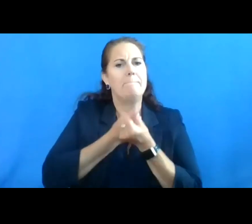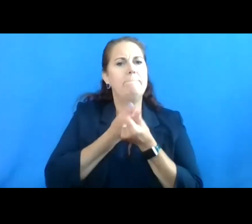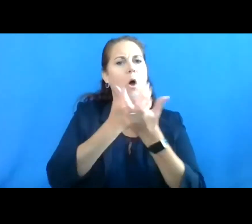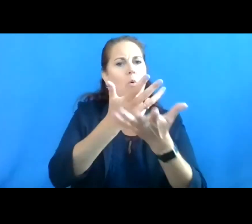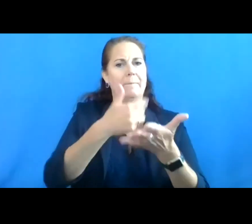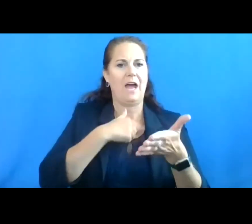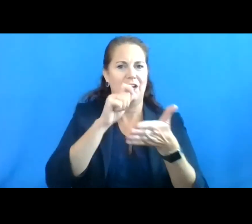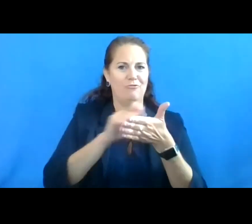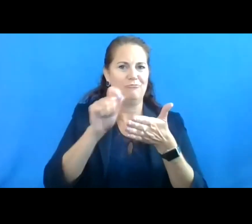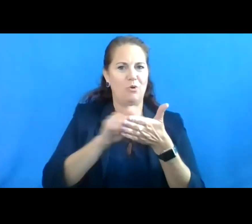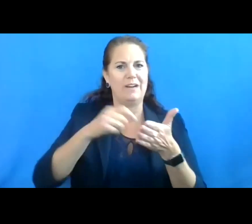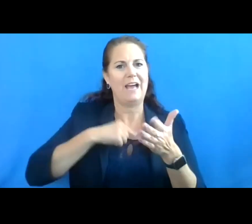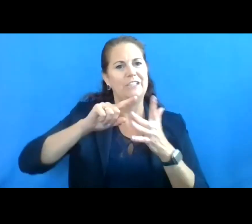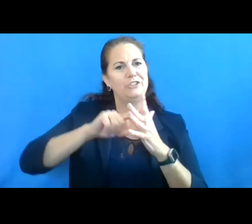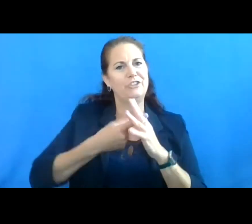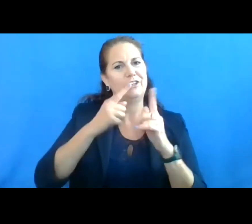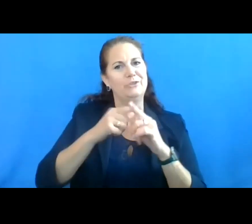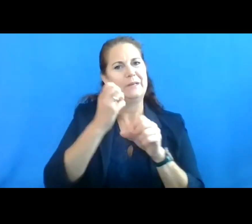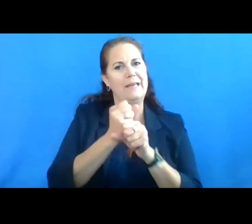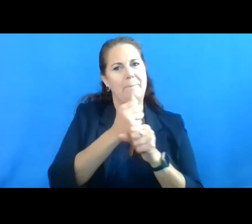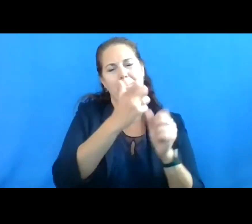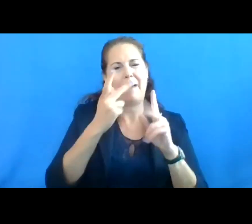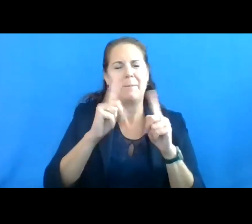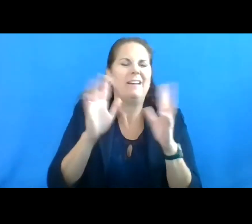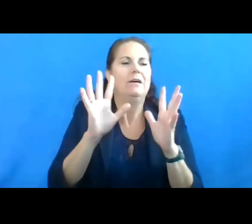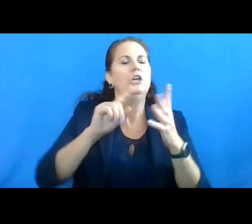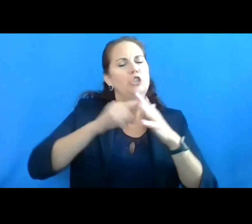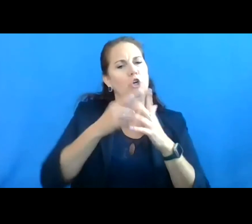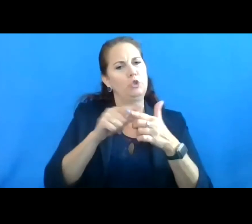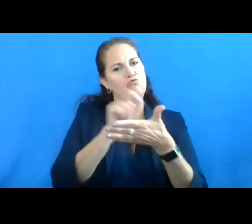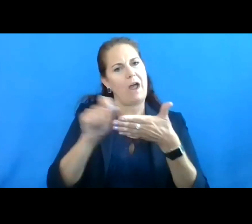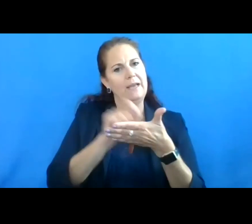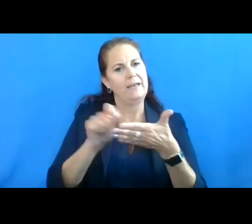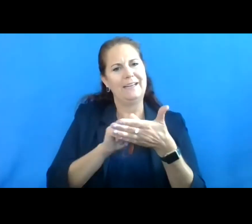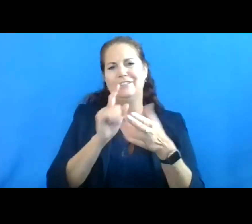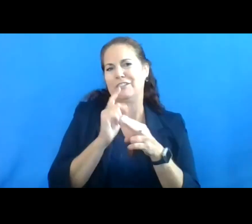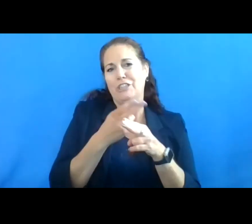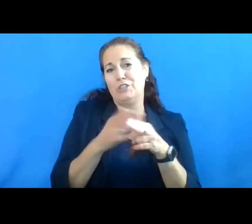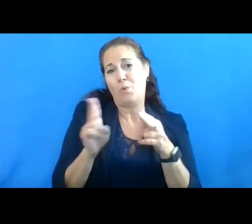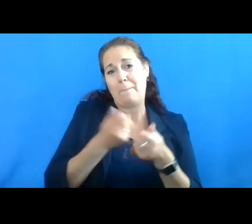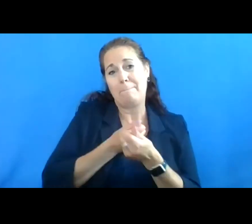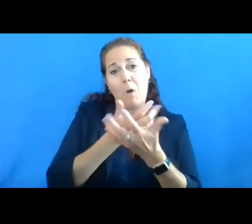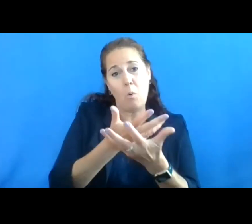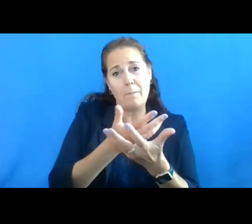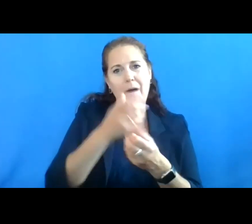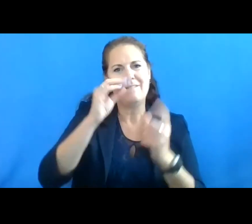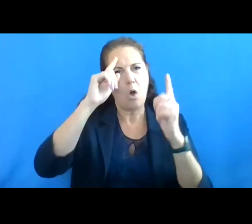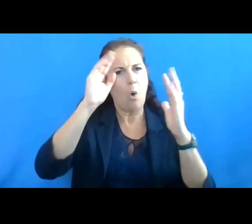I started writing. It’s just a short poem. It’s a poem of hope and healing.